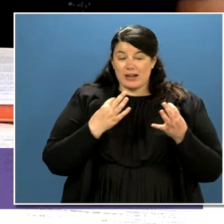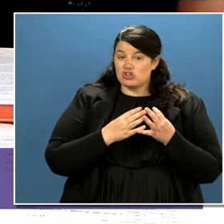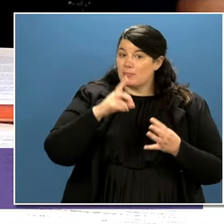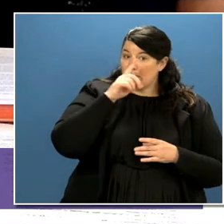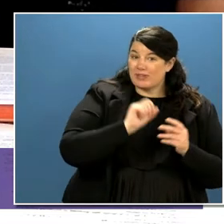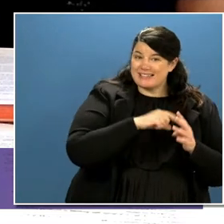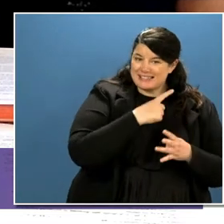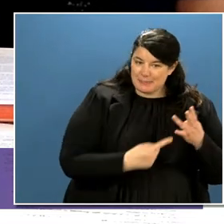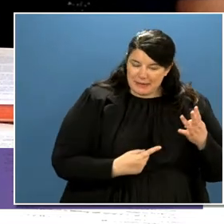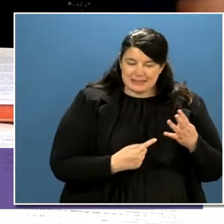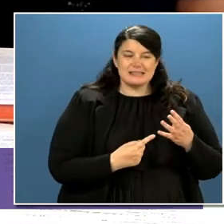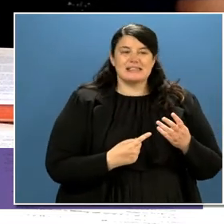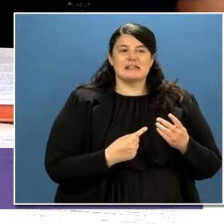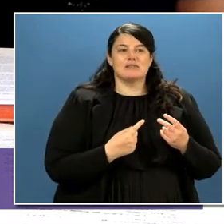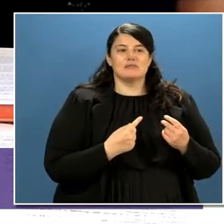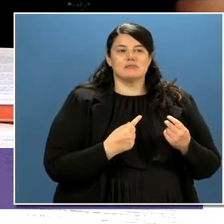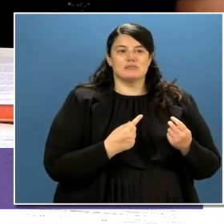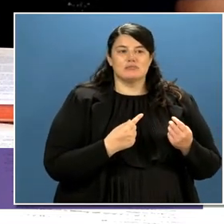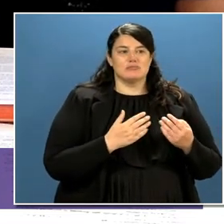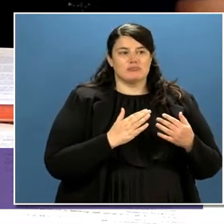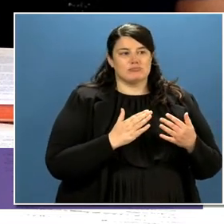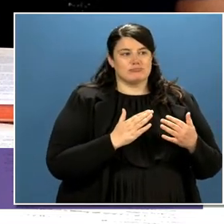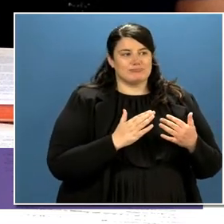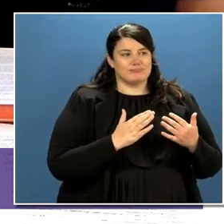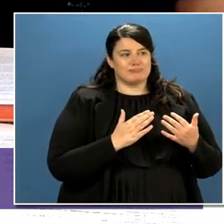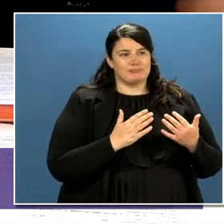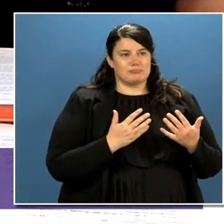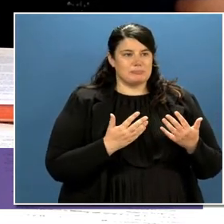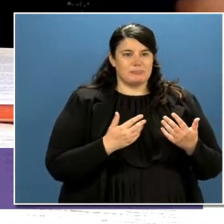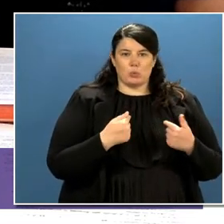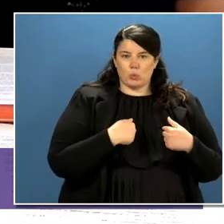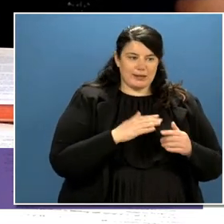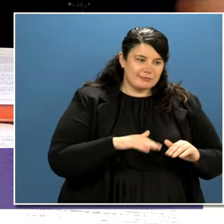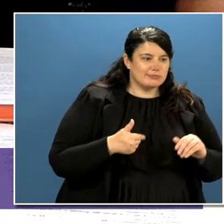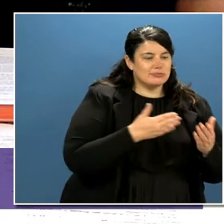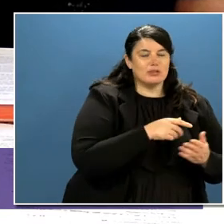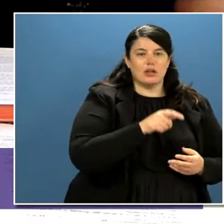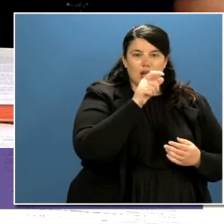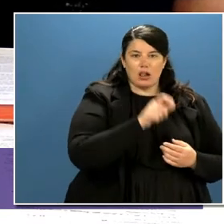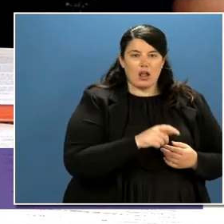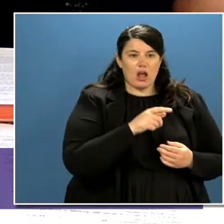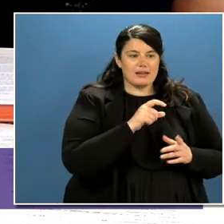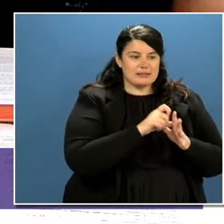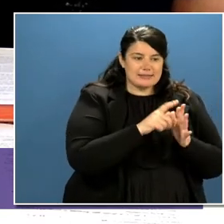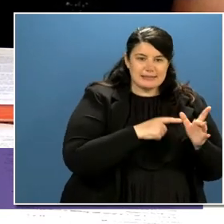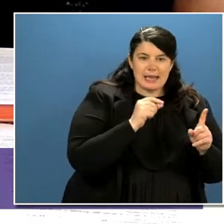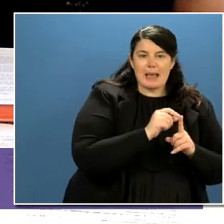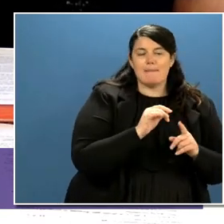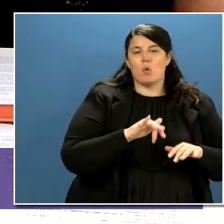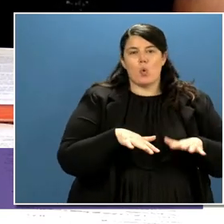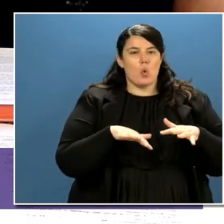delivering our clients their diets, or the training that we're doing, and